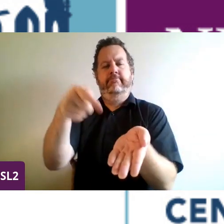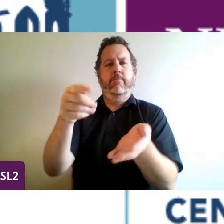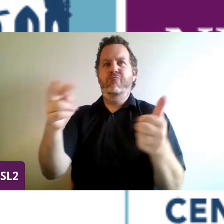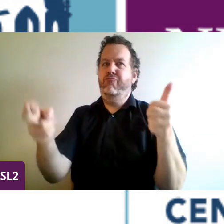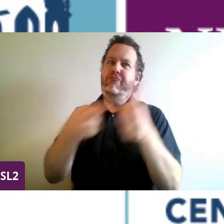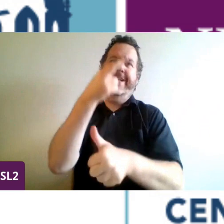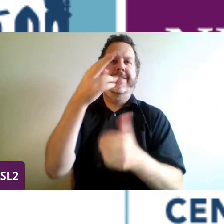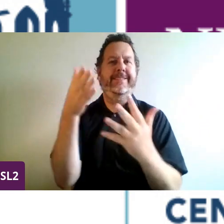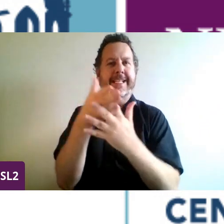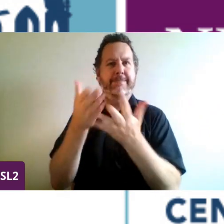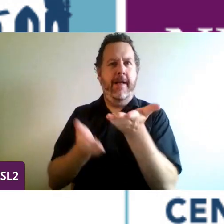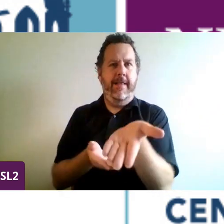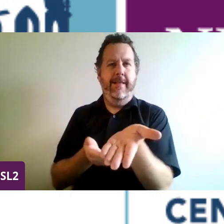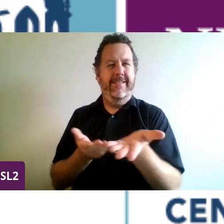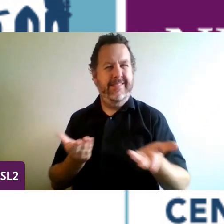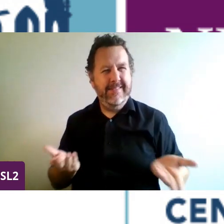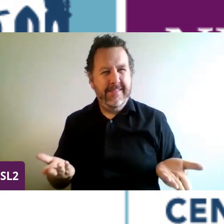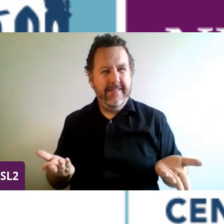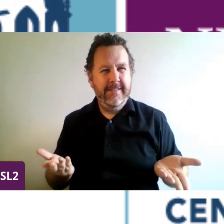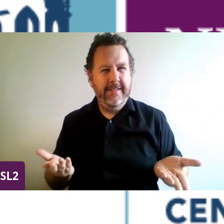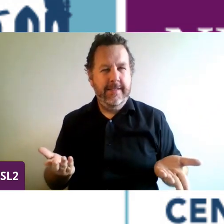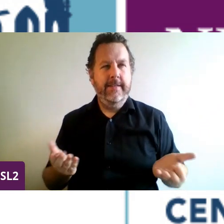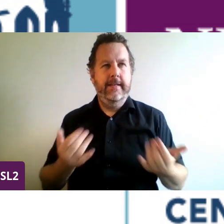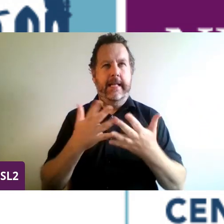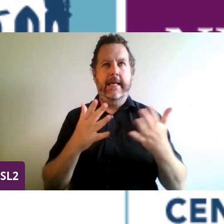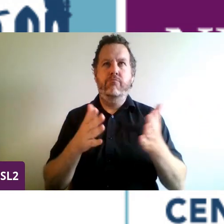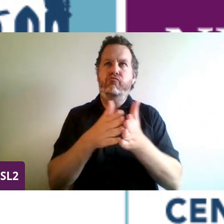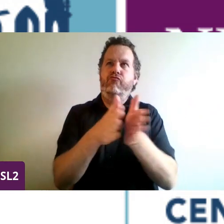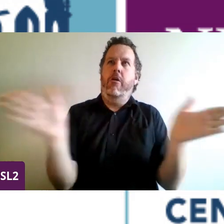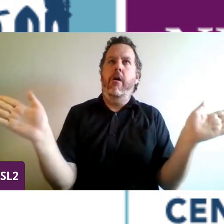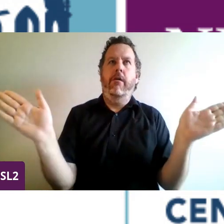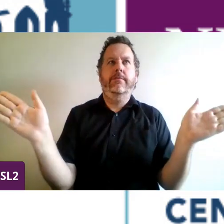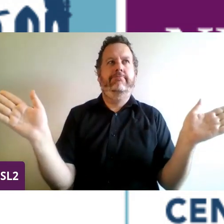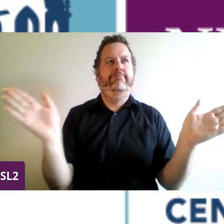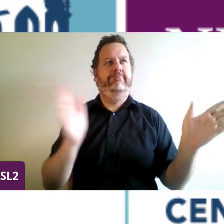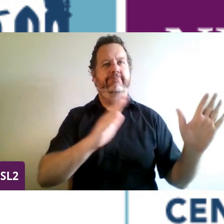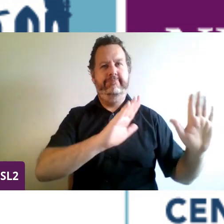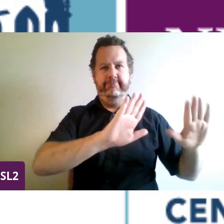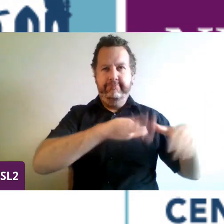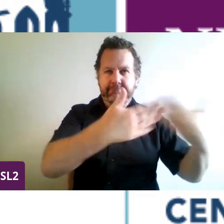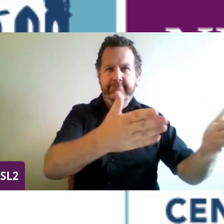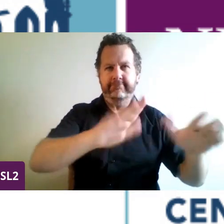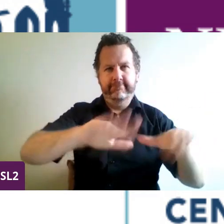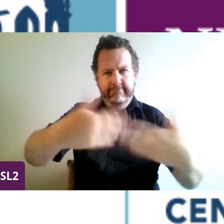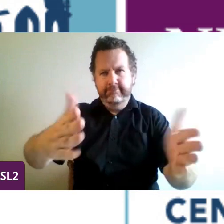of what this spectrum , access enabled medium at